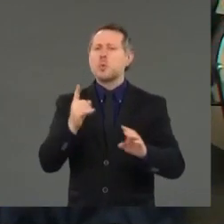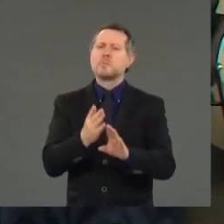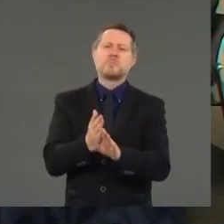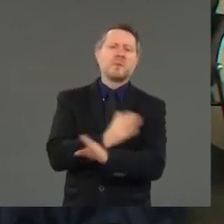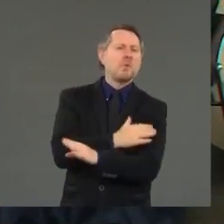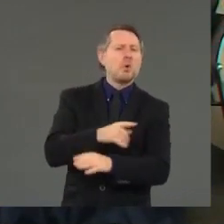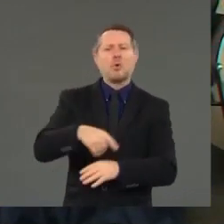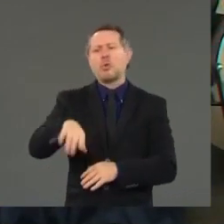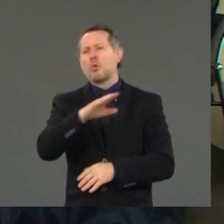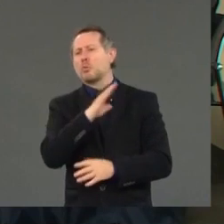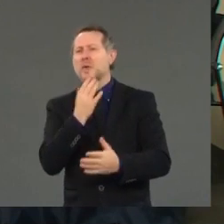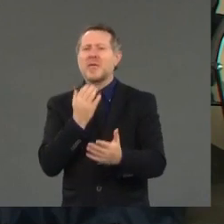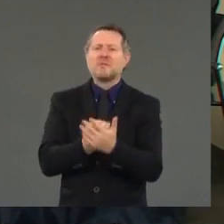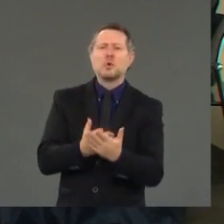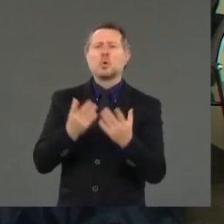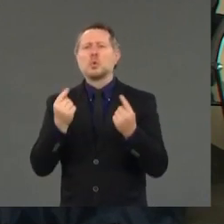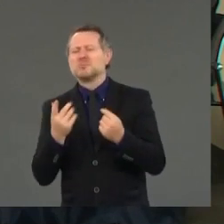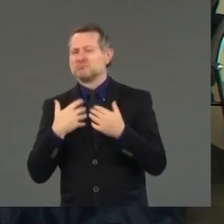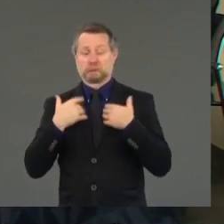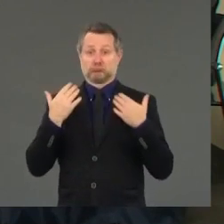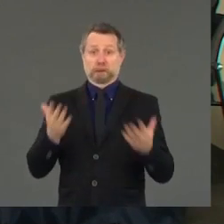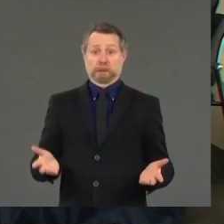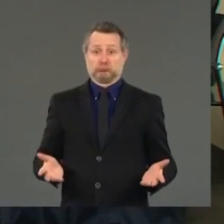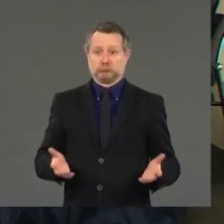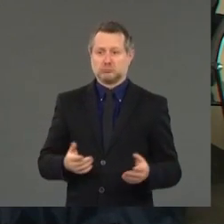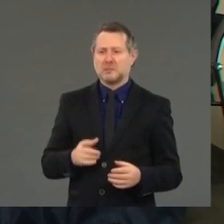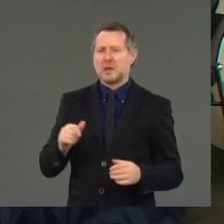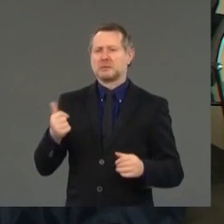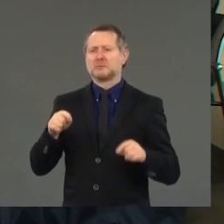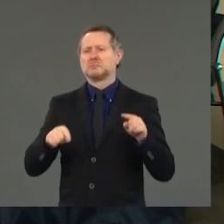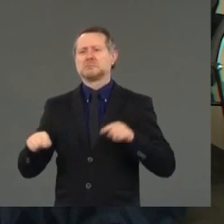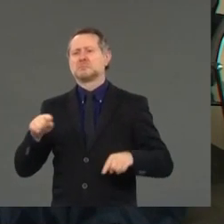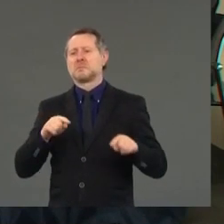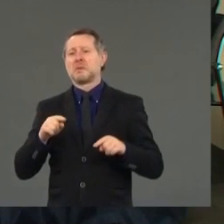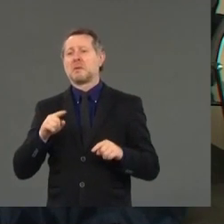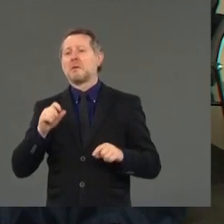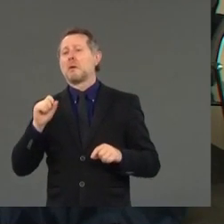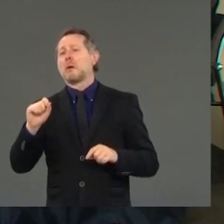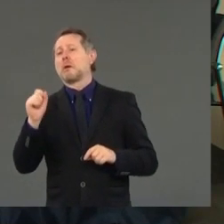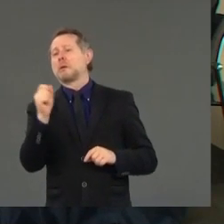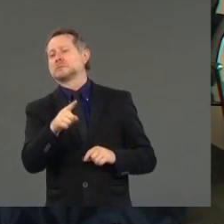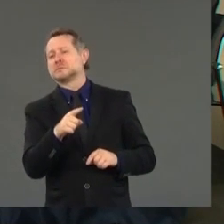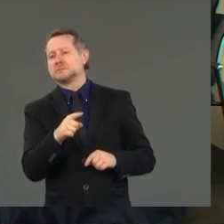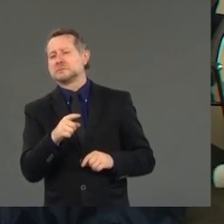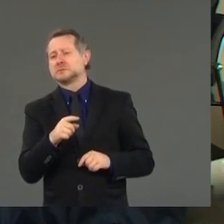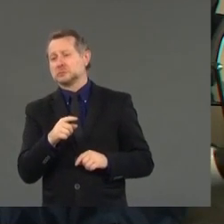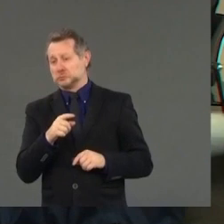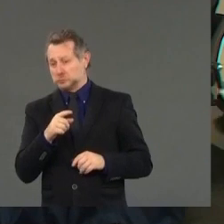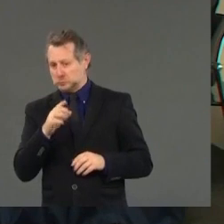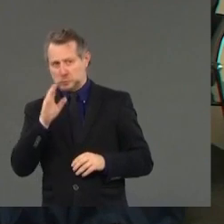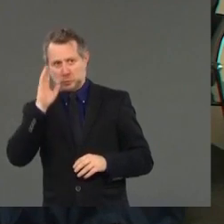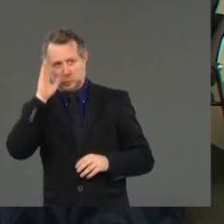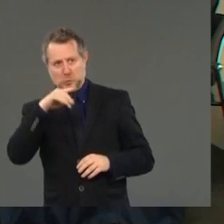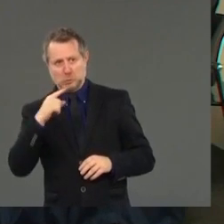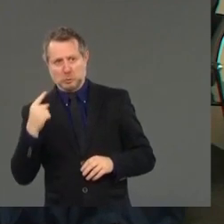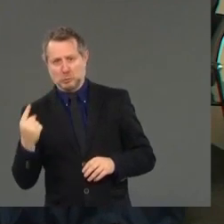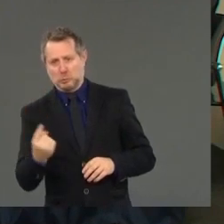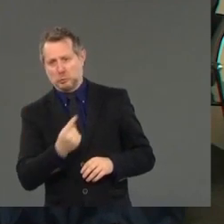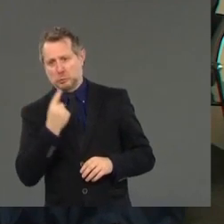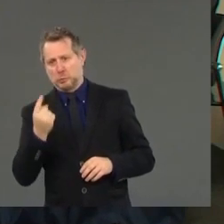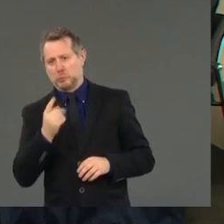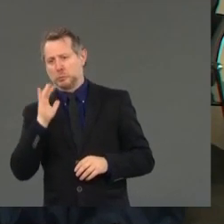YOU KNOW, THERE IS NO ROADMAP.